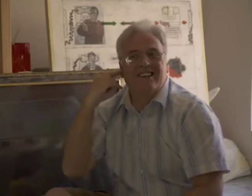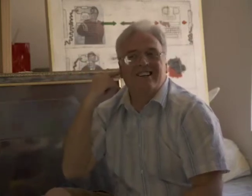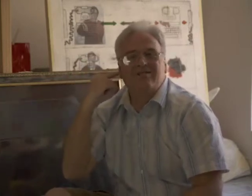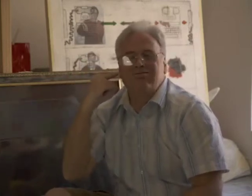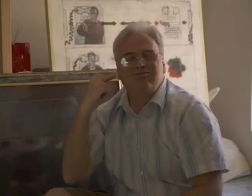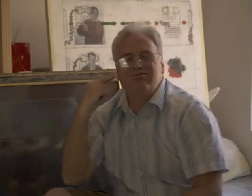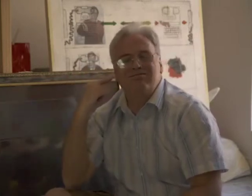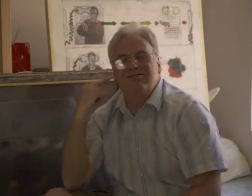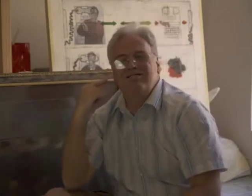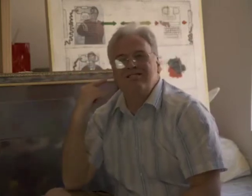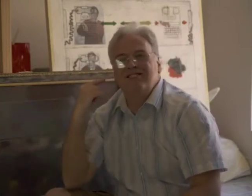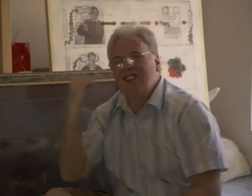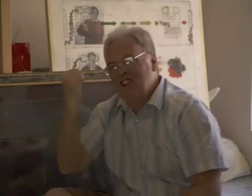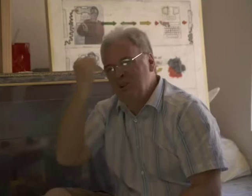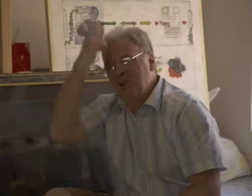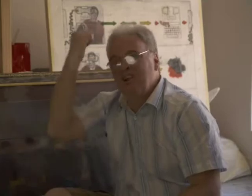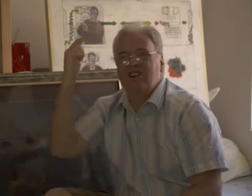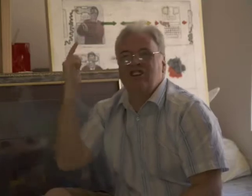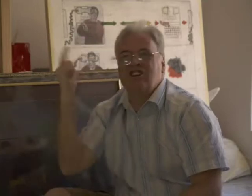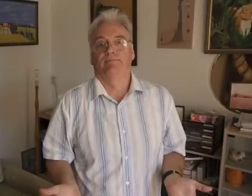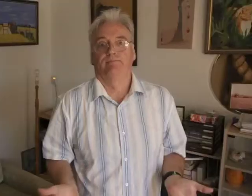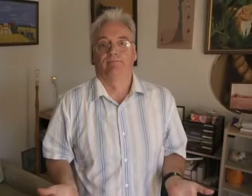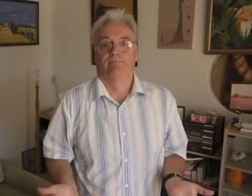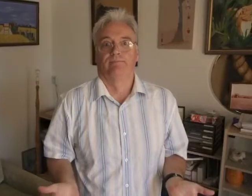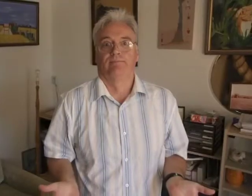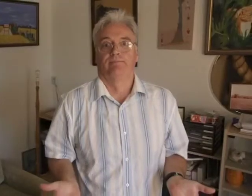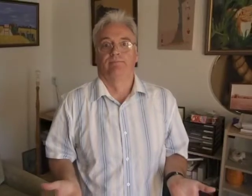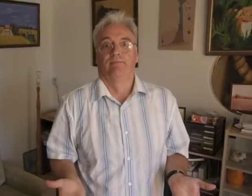Because how can deaf people use a telephone? (PHONE RINGS)